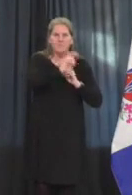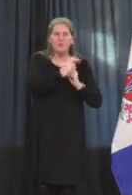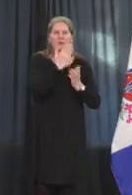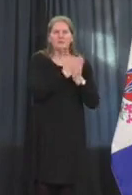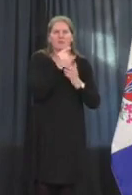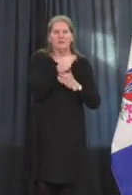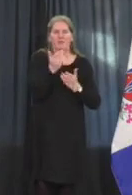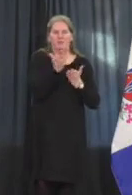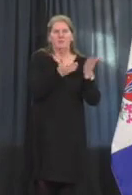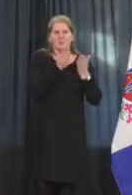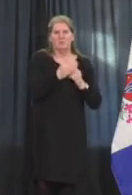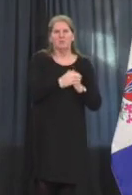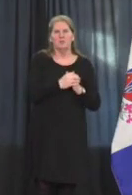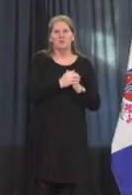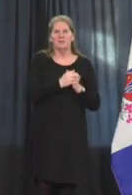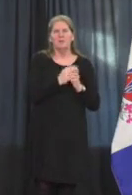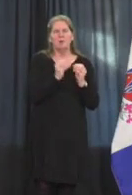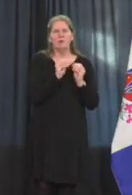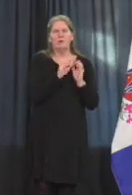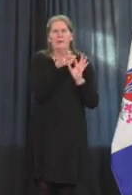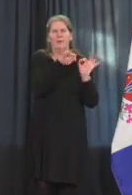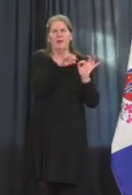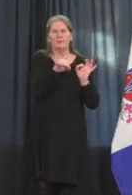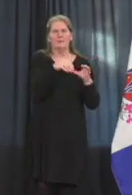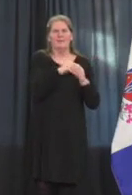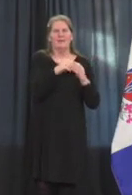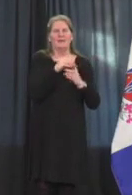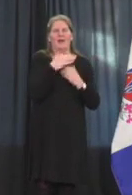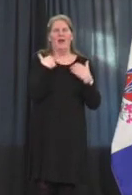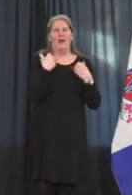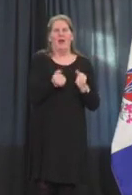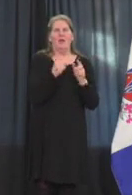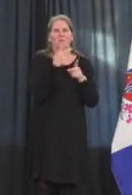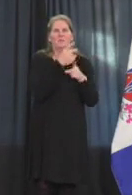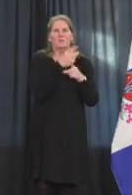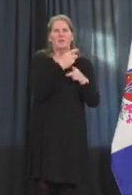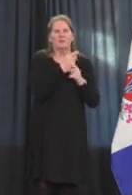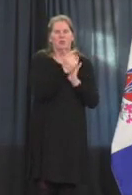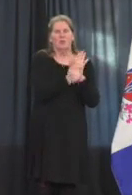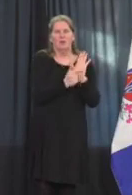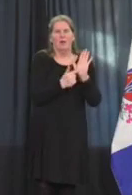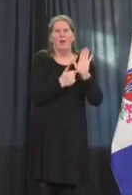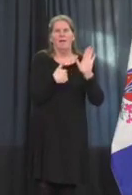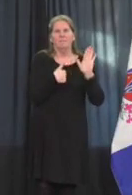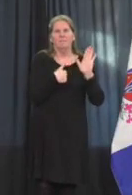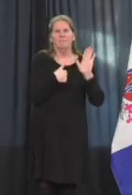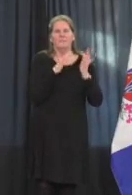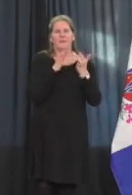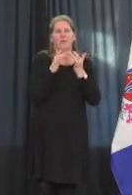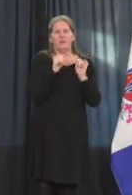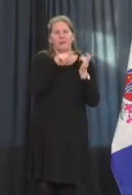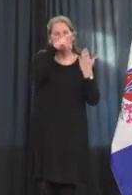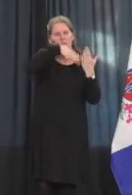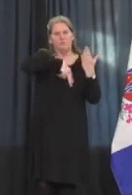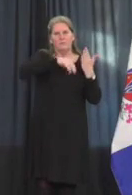BUT THERE IS A GOOD DEFINITION INCLUDED IN THE HEALTH PROTECTION ORDER OF WHAT ARE CRITICAL SERVICES. JULIEN, DO YOU HAVE A